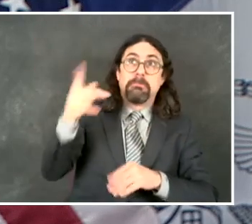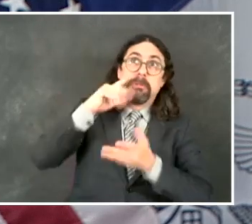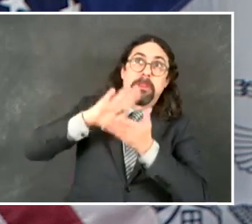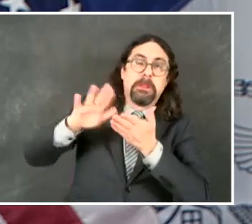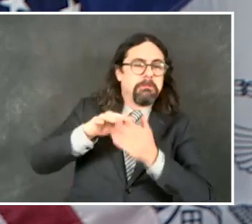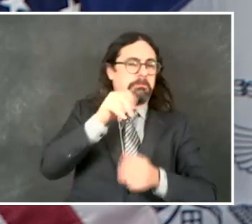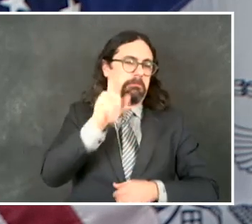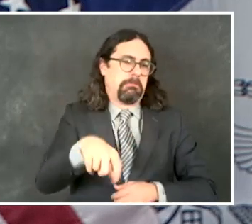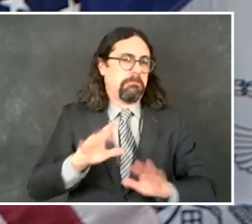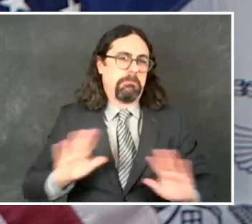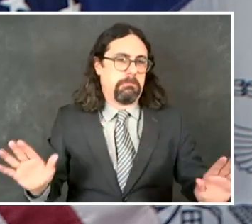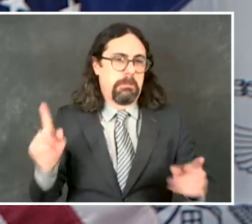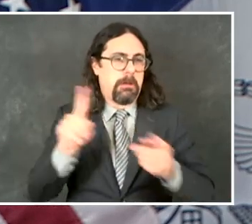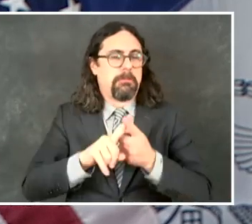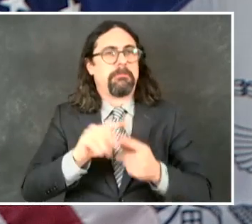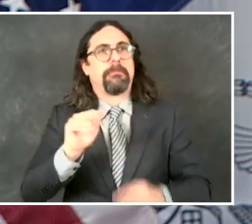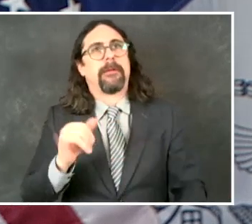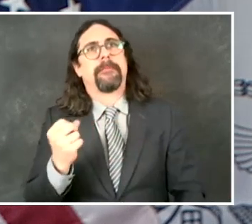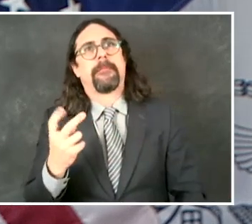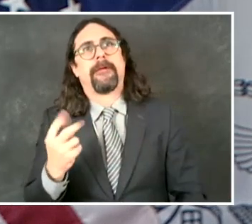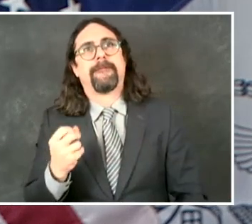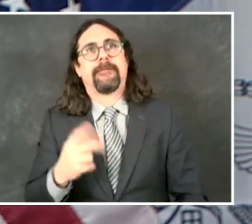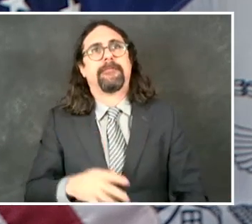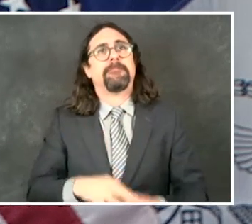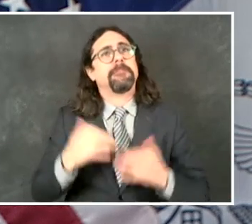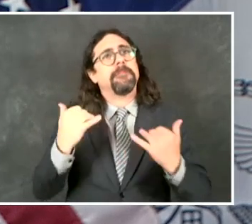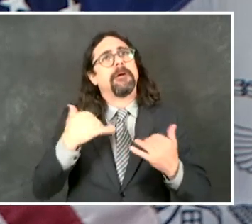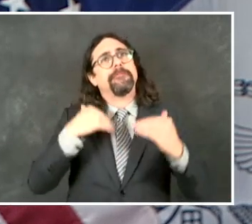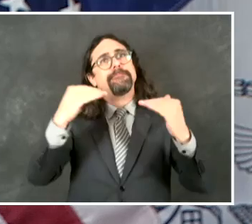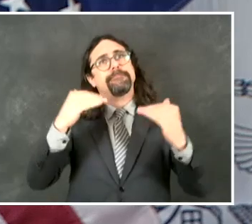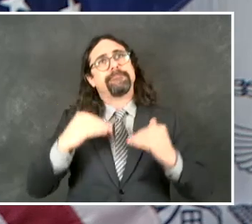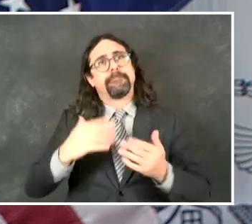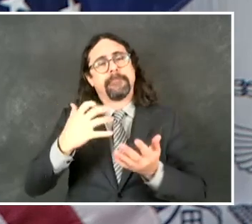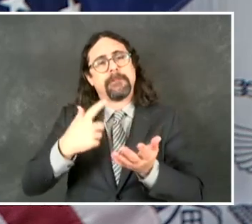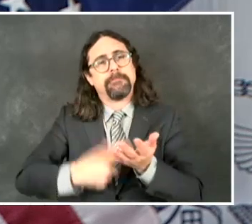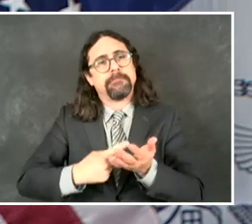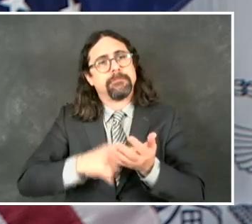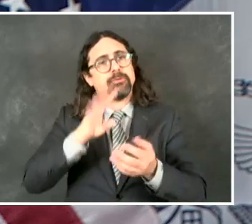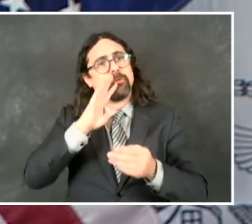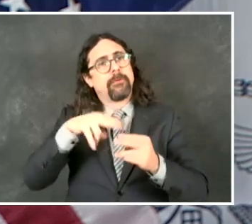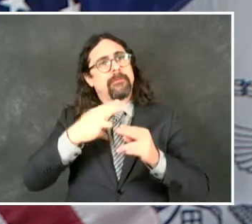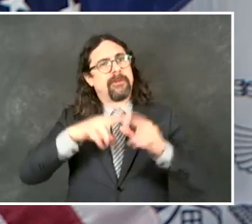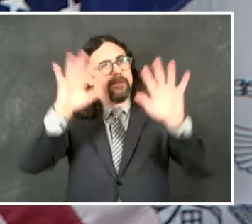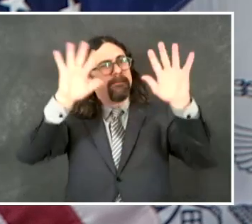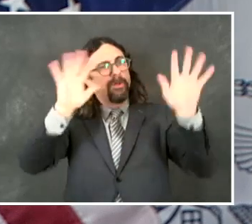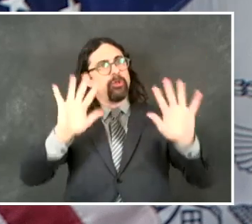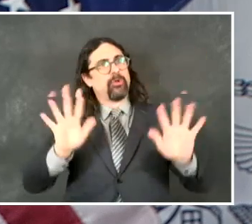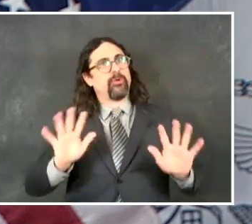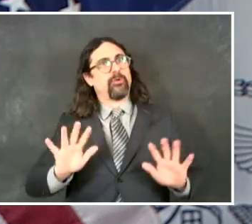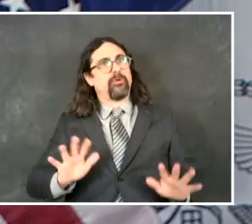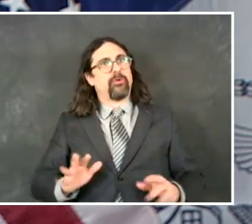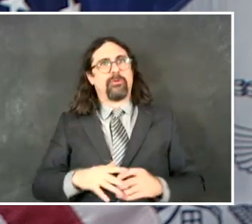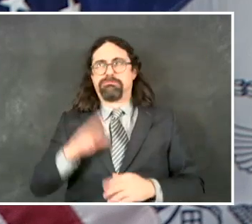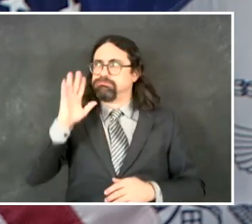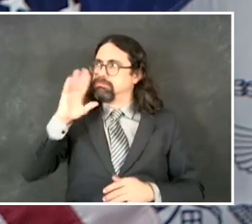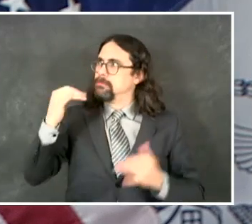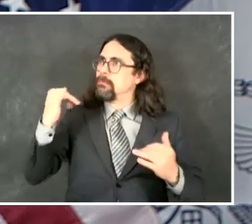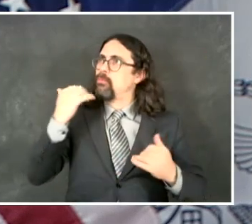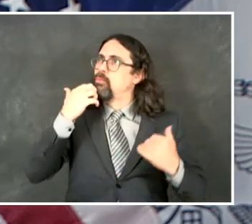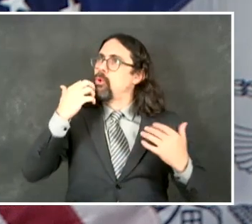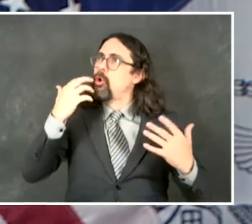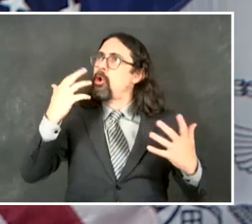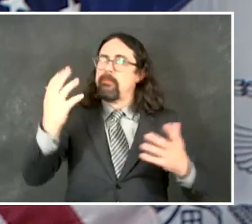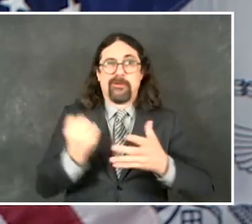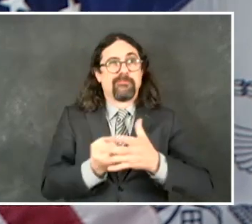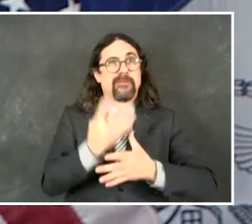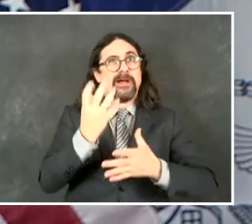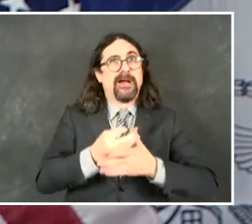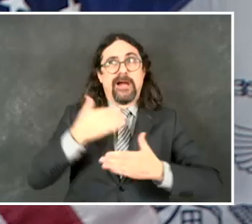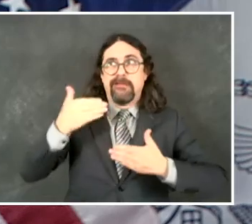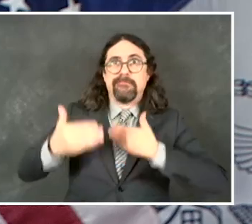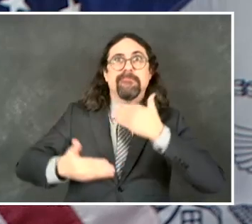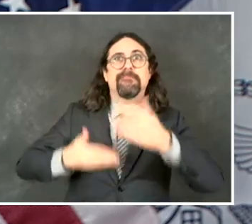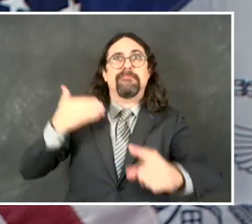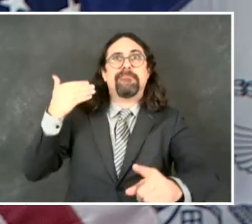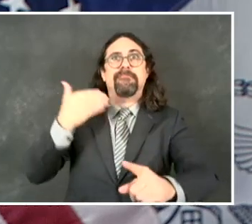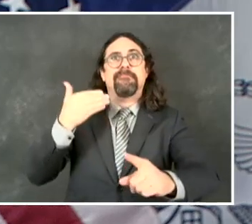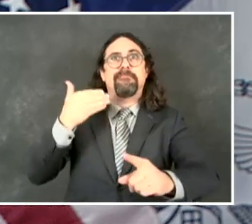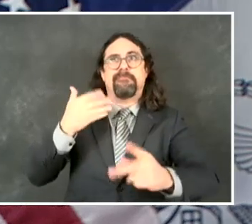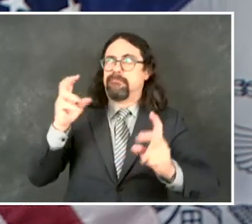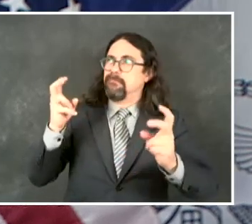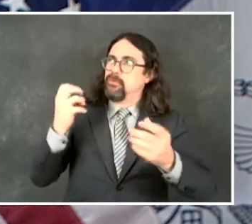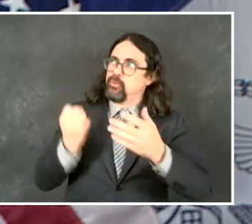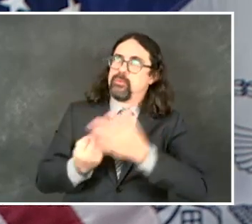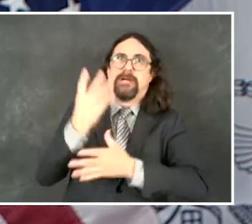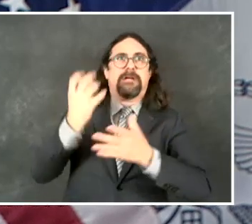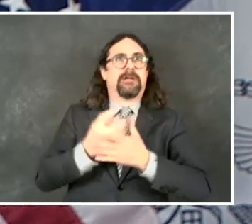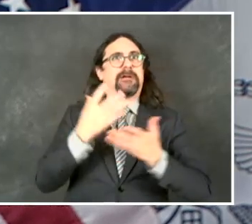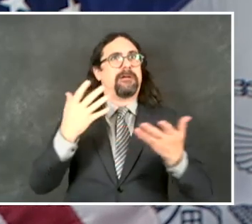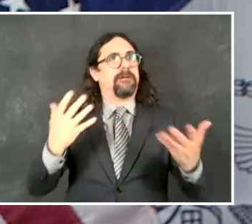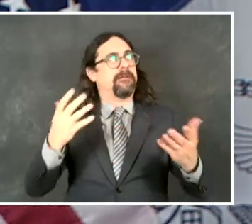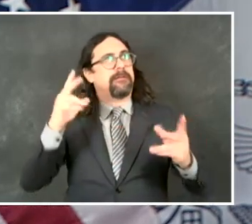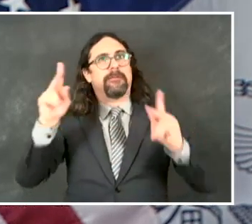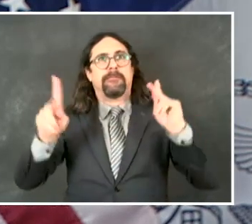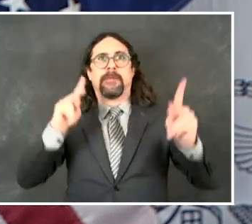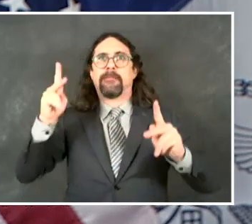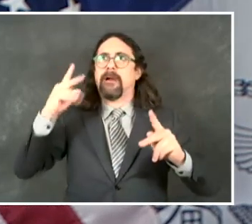WORKED ON FOR THE